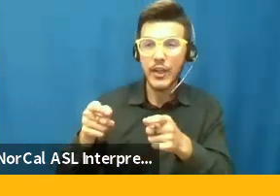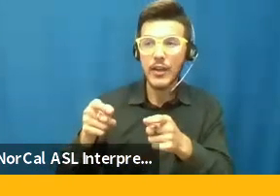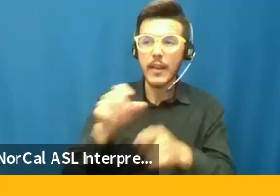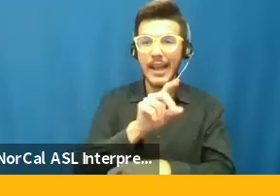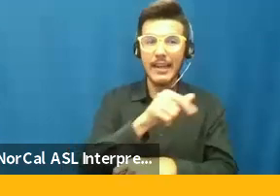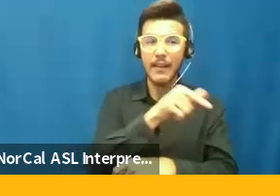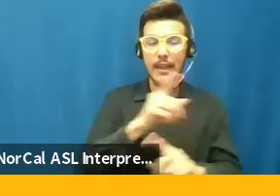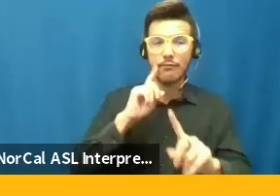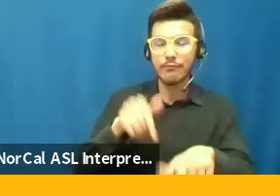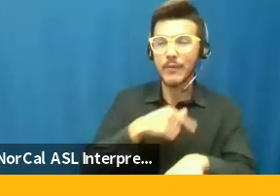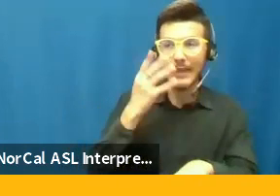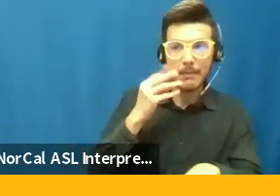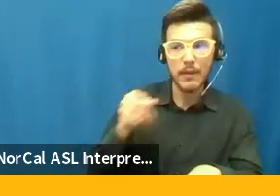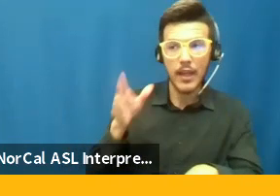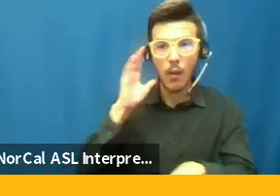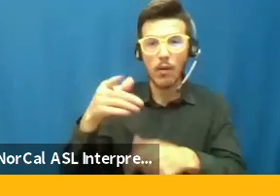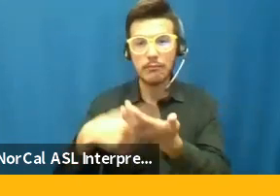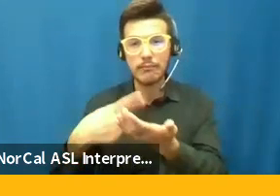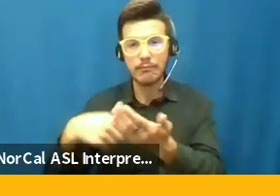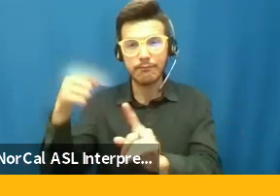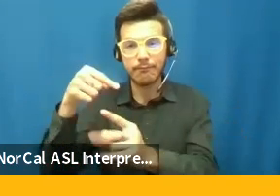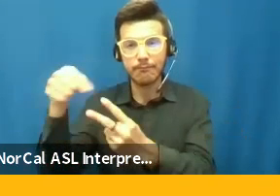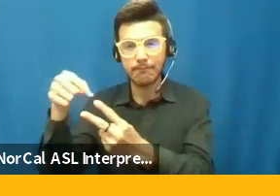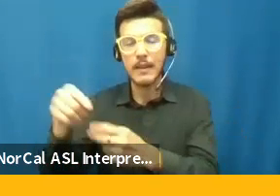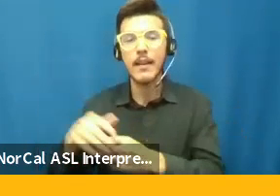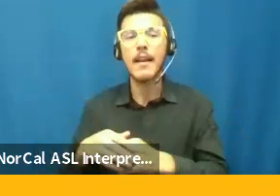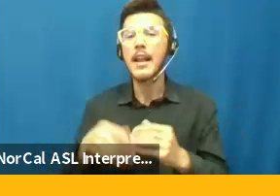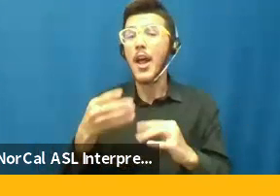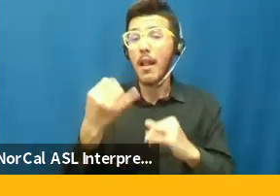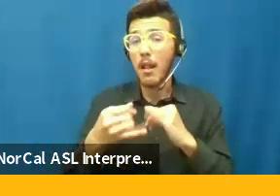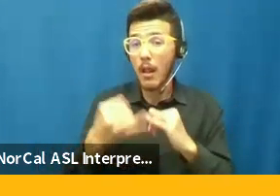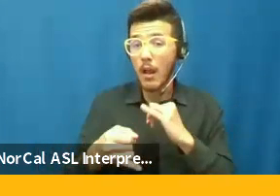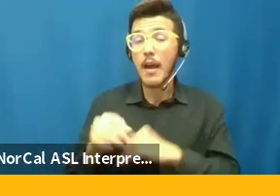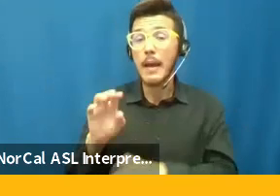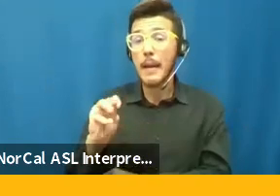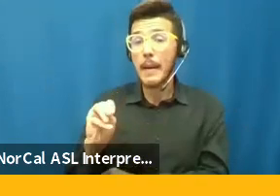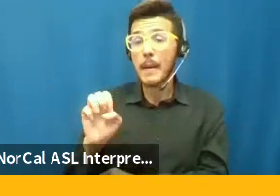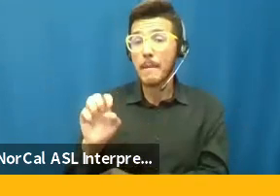experiencing throughout their position. Finally, Megan will talk about Leaders,